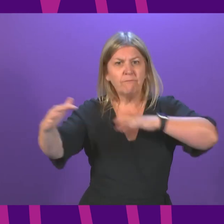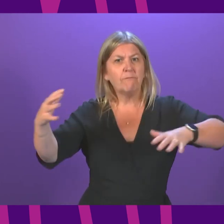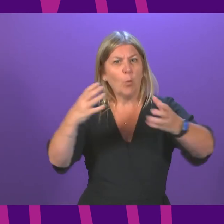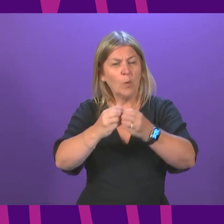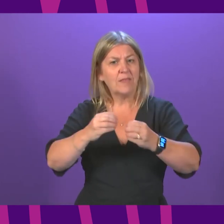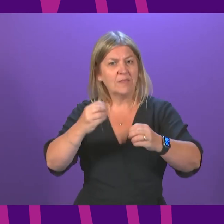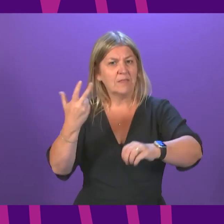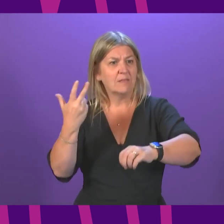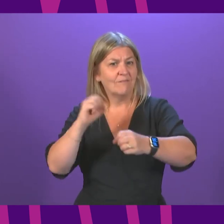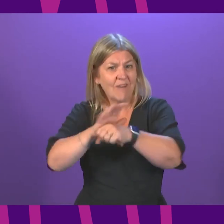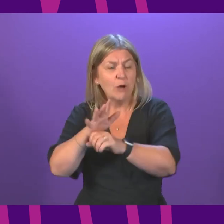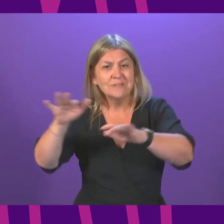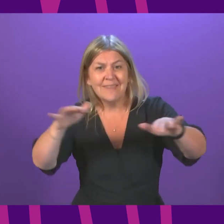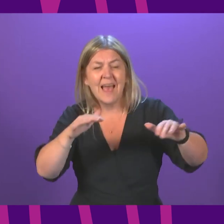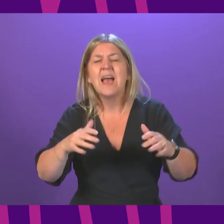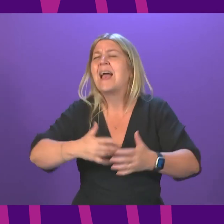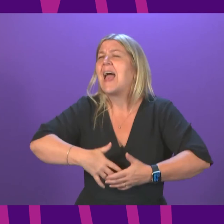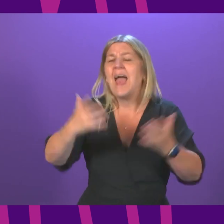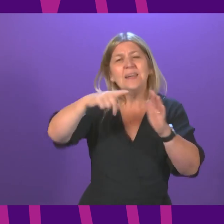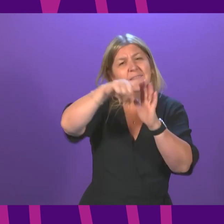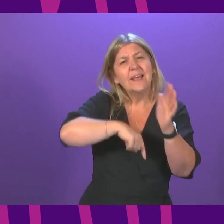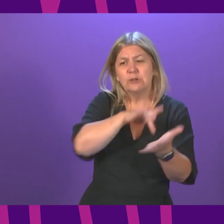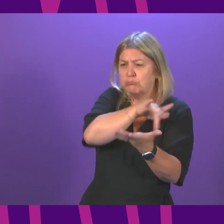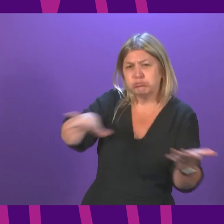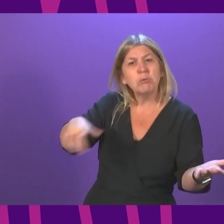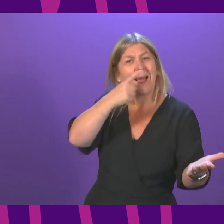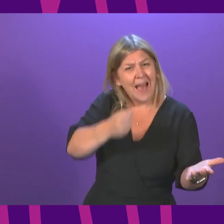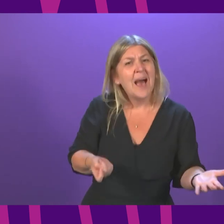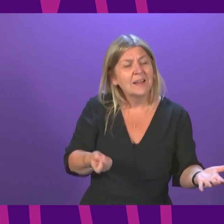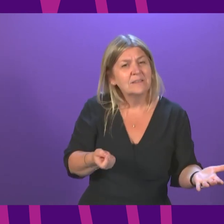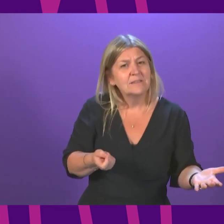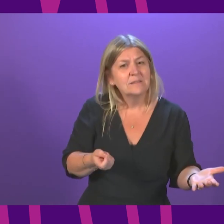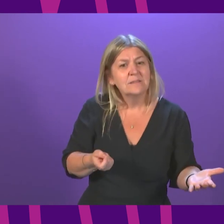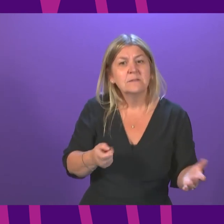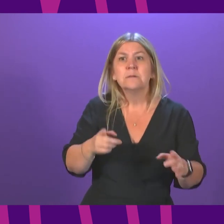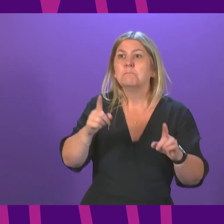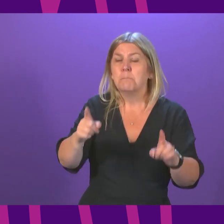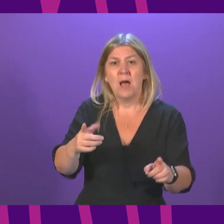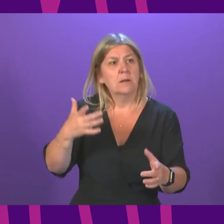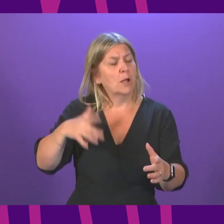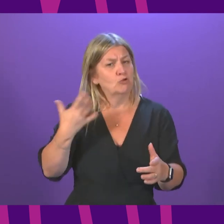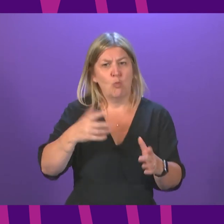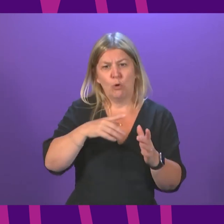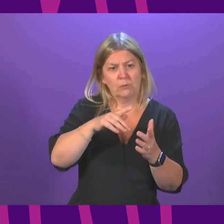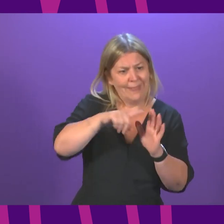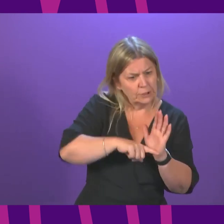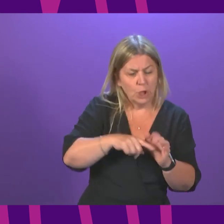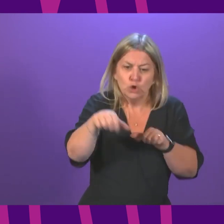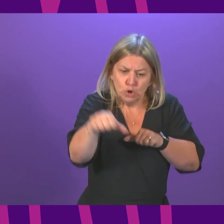were worth while, as were Pauline McNeill’s efforts to improve how we support sectors that have been overlooked, particularly hospitality and entertainment venues. Pam Duncan-Glancy’s